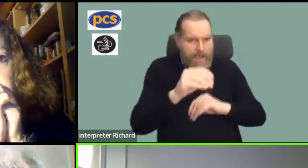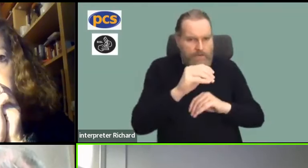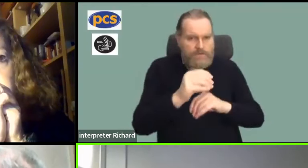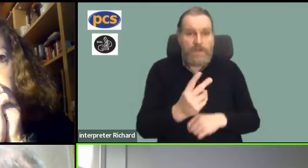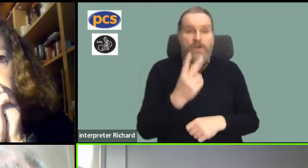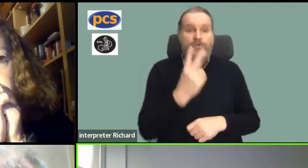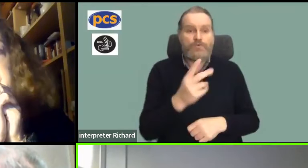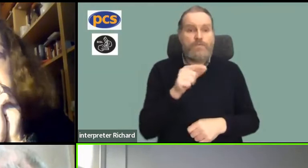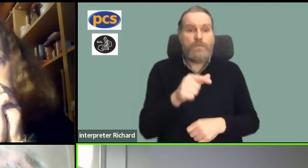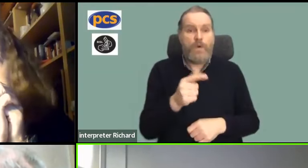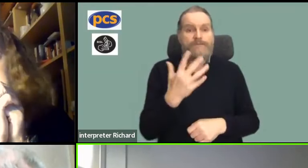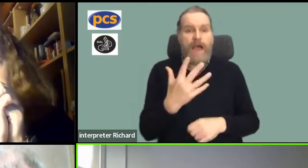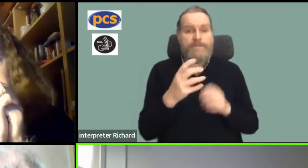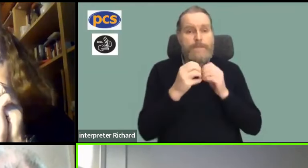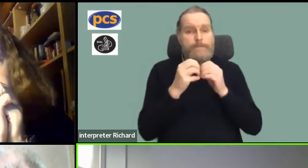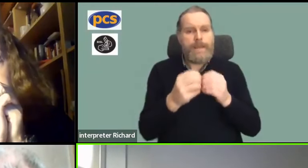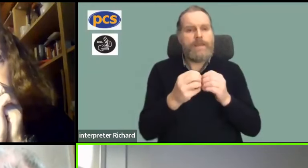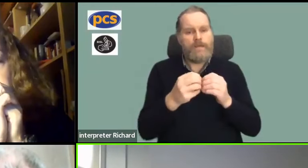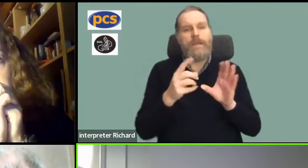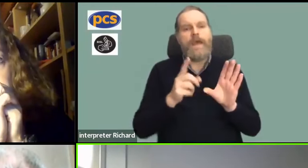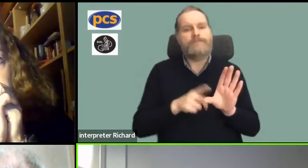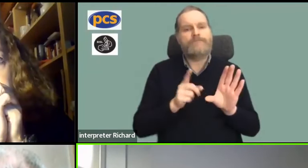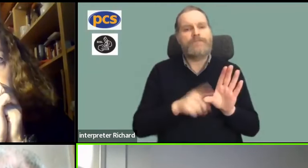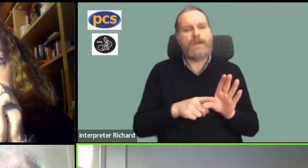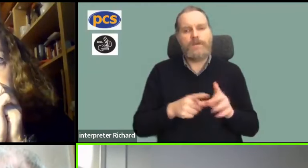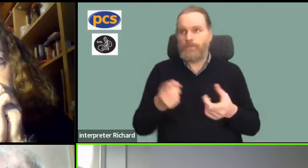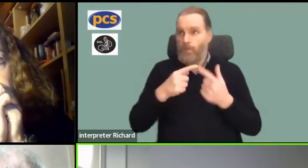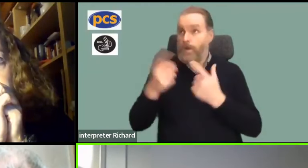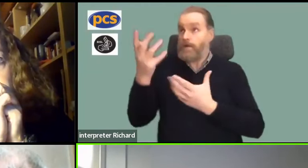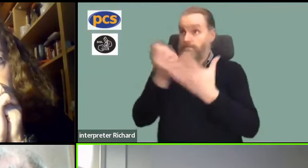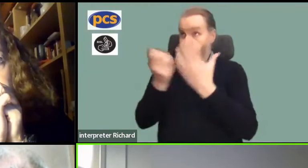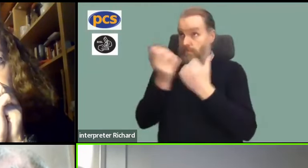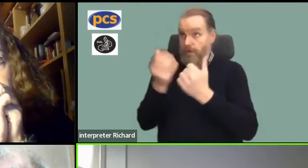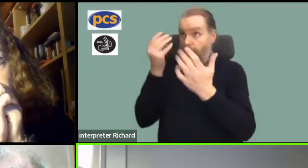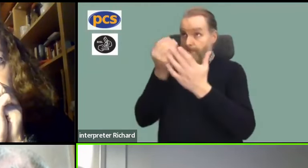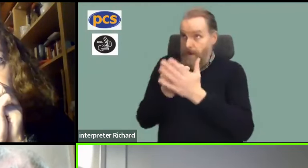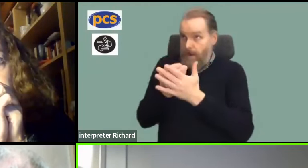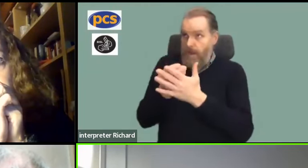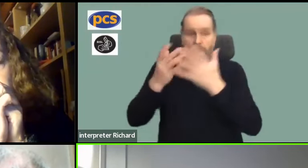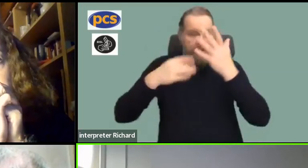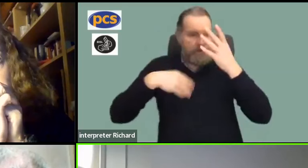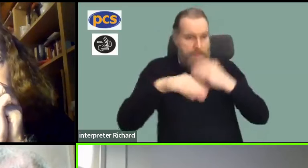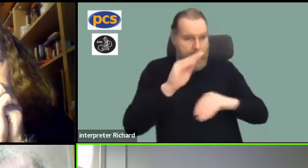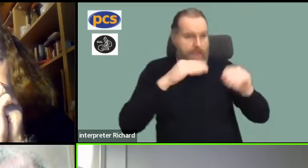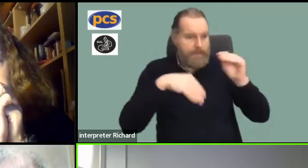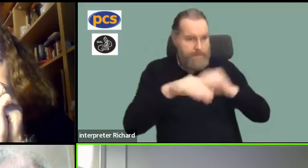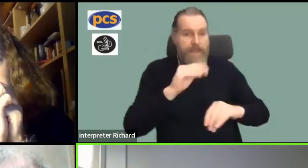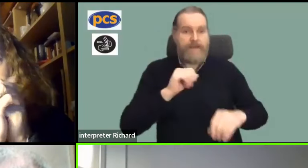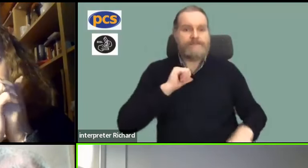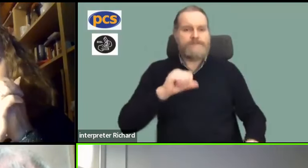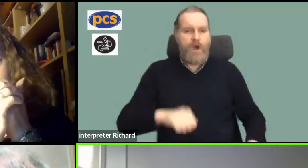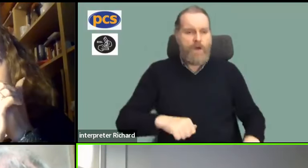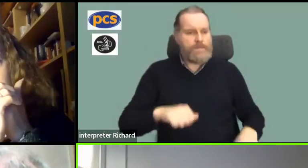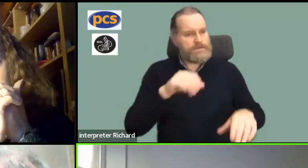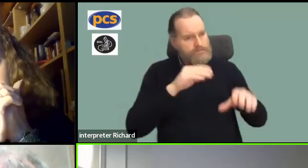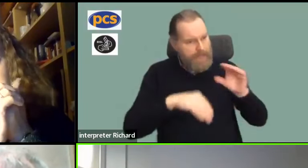So yeah, with small but that's but that's money that goes into our rural communities to our farmers rs, and